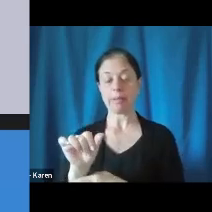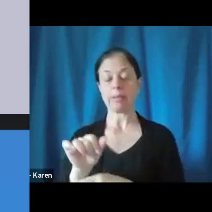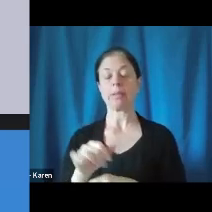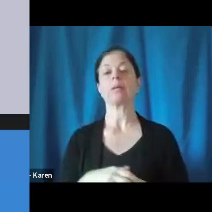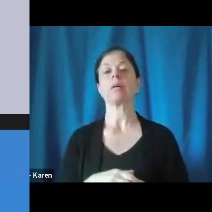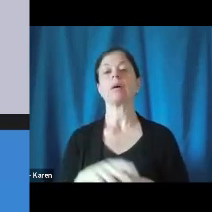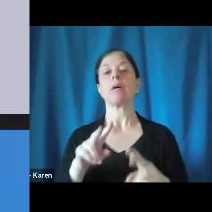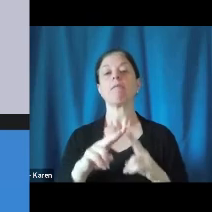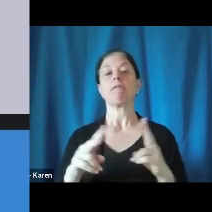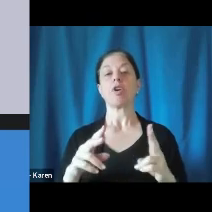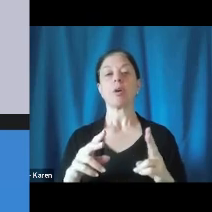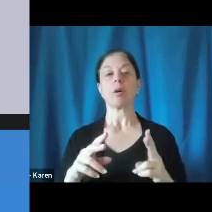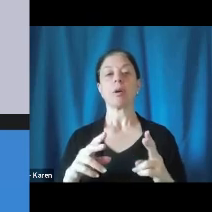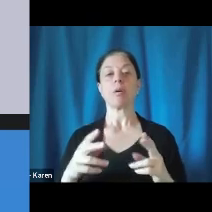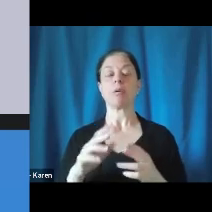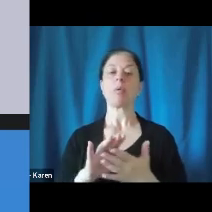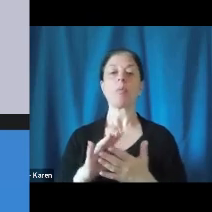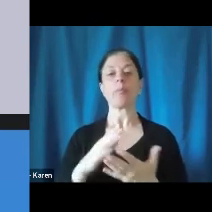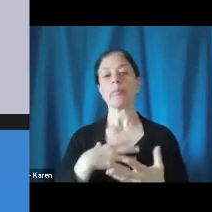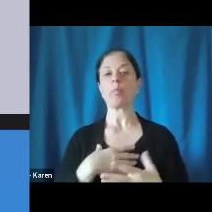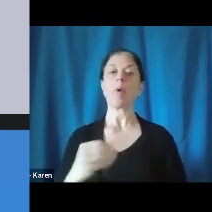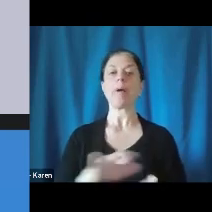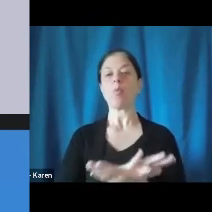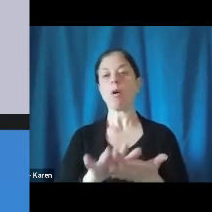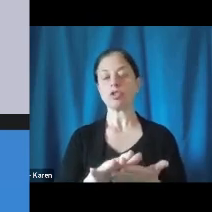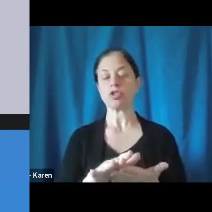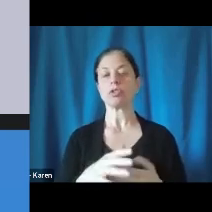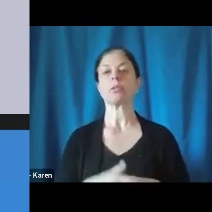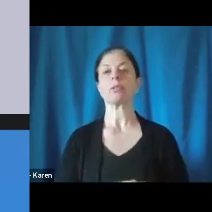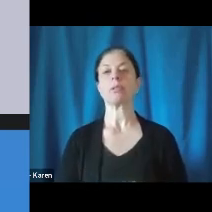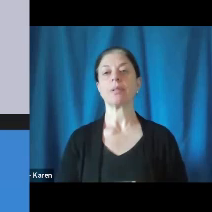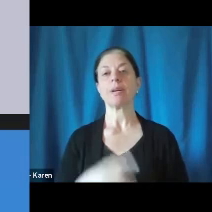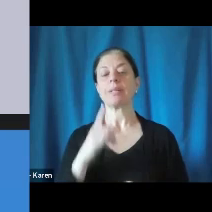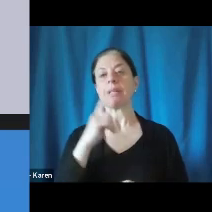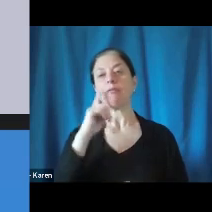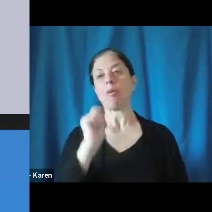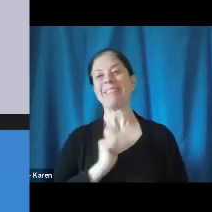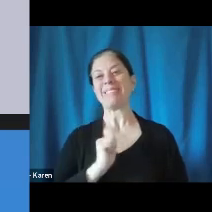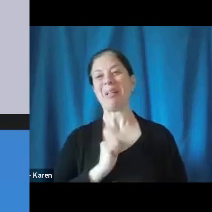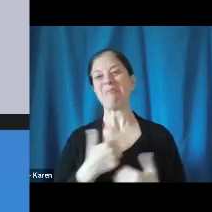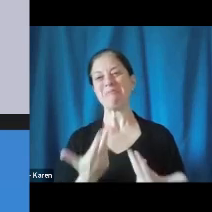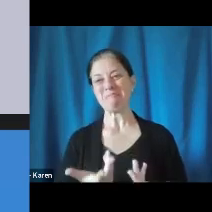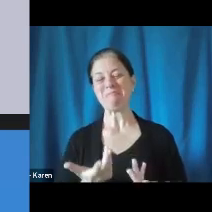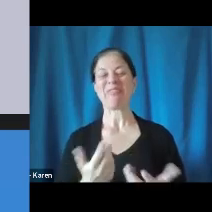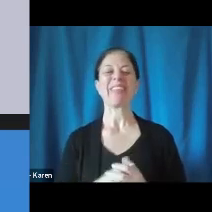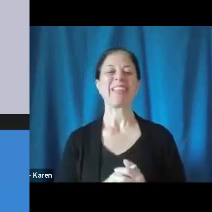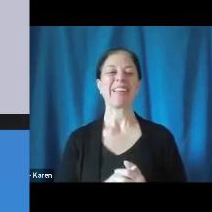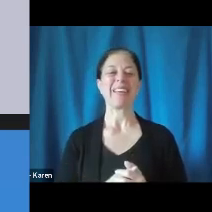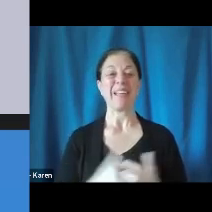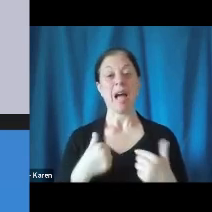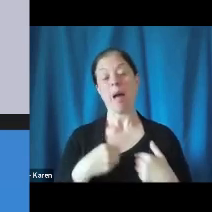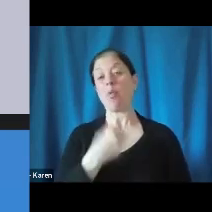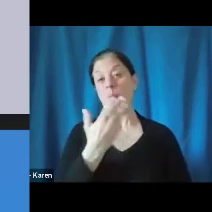Essentially what they were saying is a lot of the representation around disability is very white washed. I can